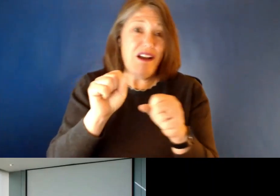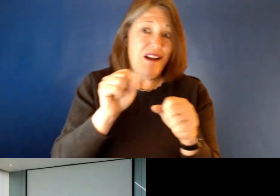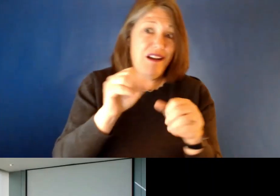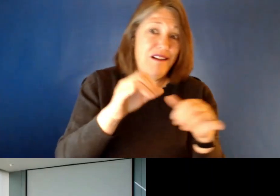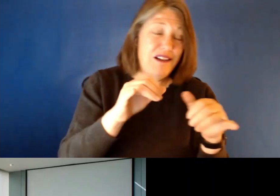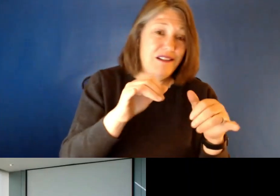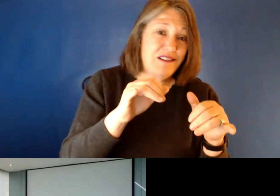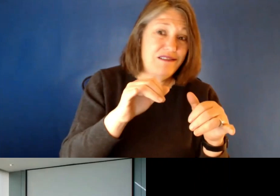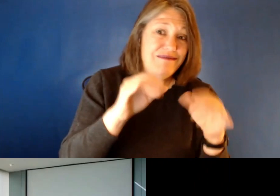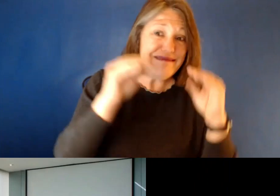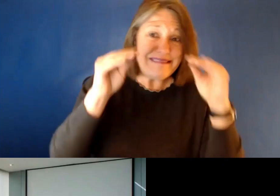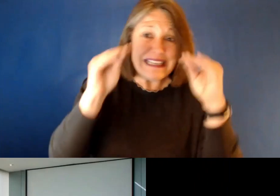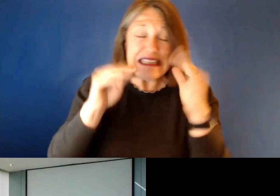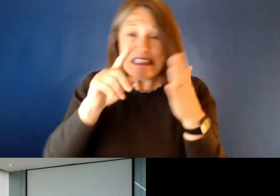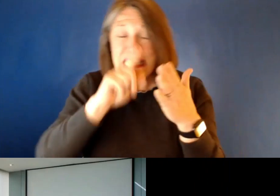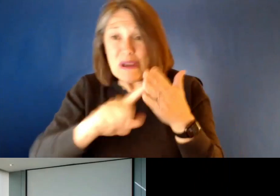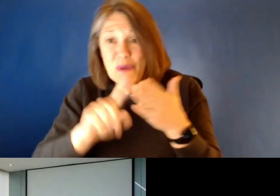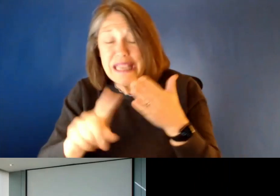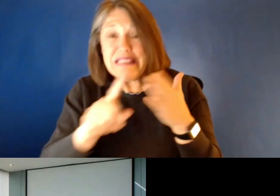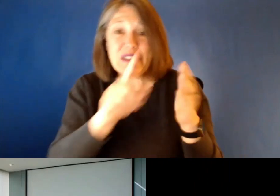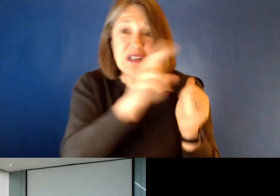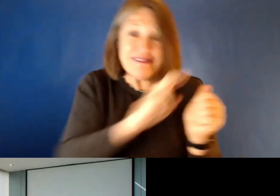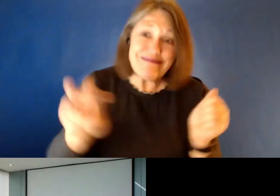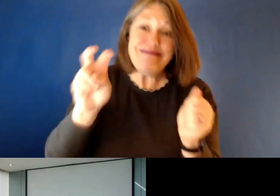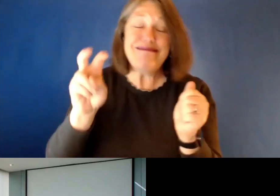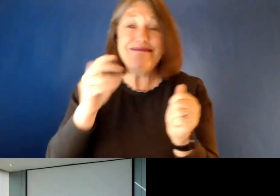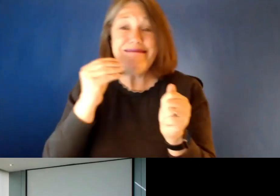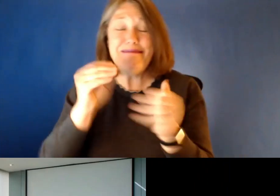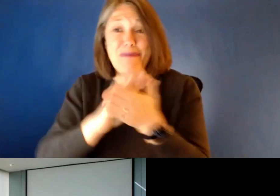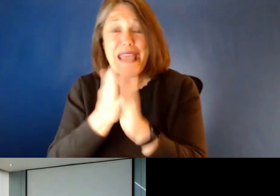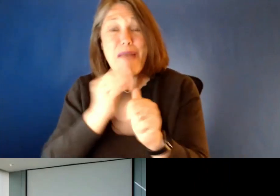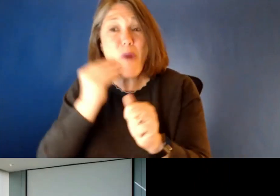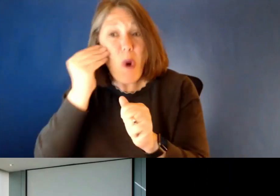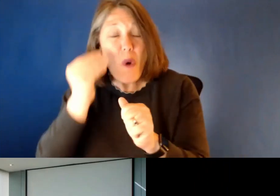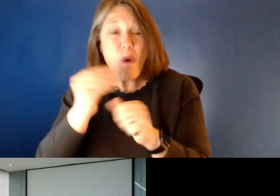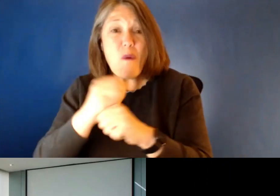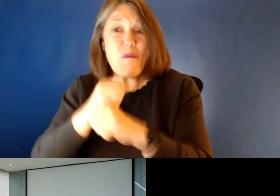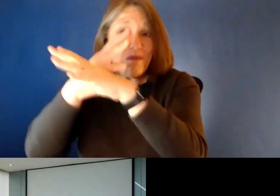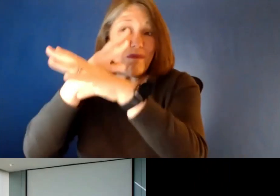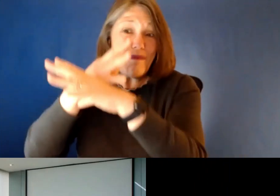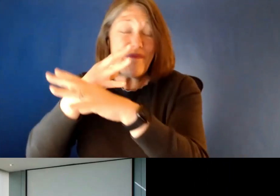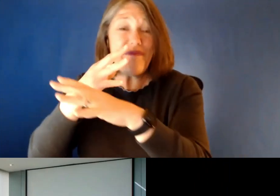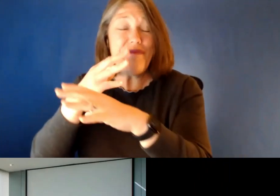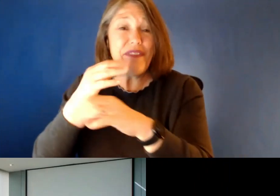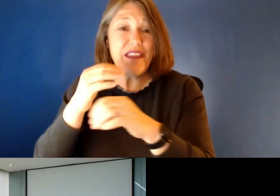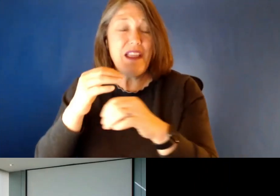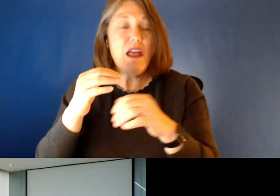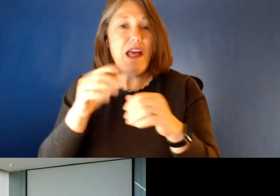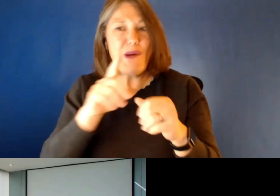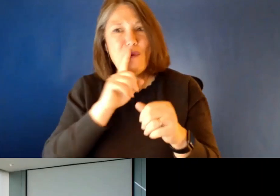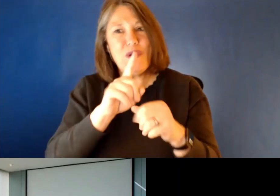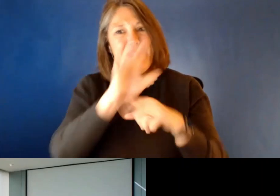to home and remote access, the additional holding of an annual meeting